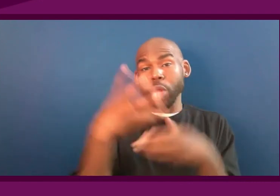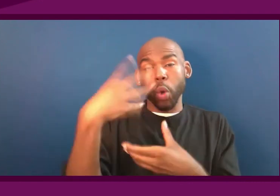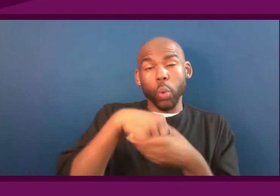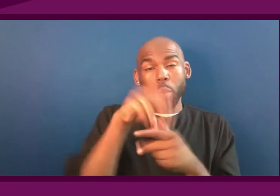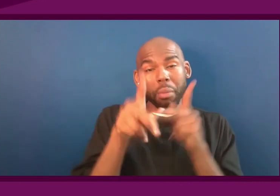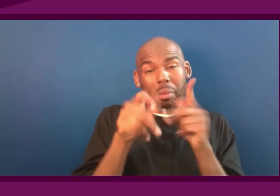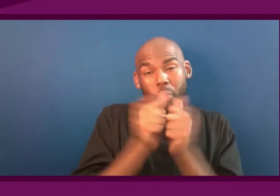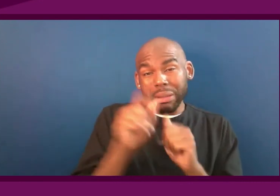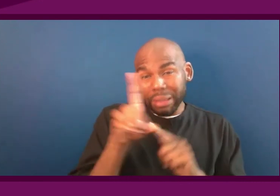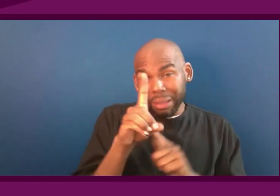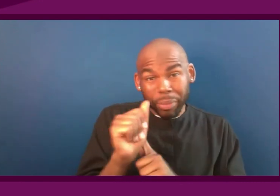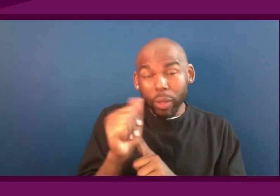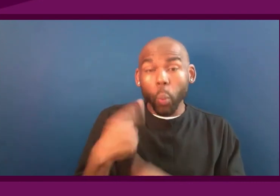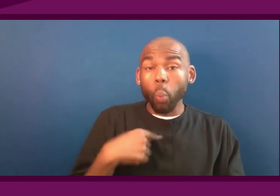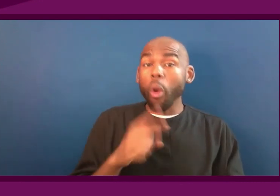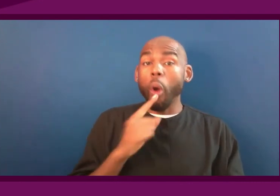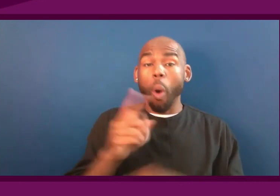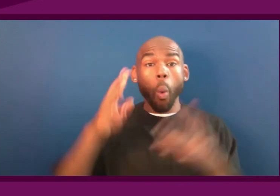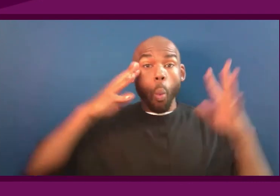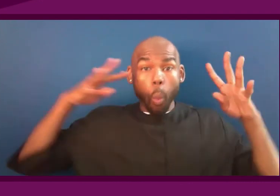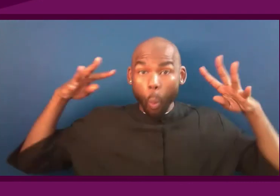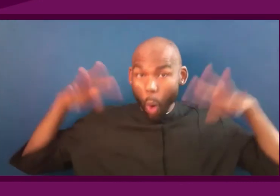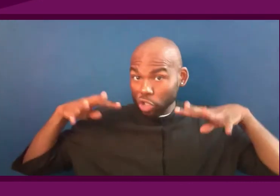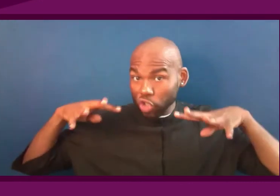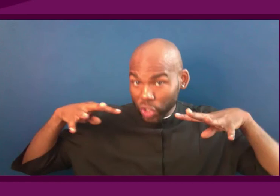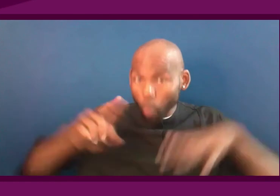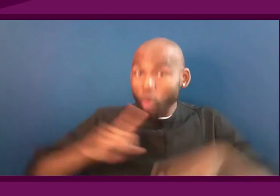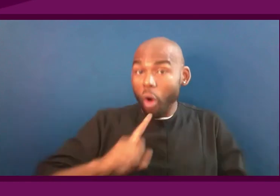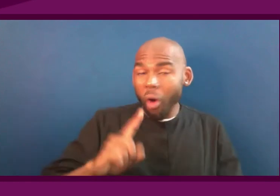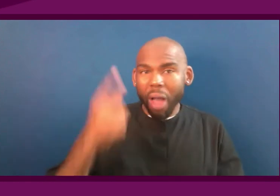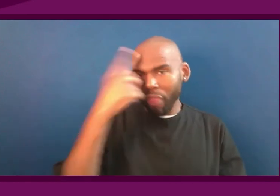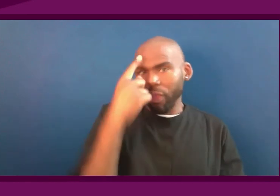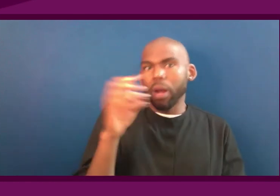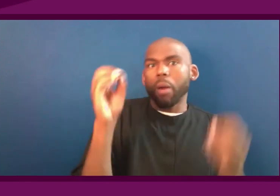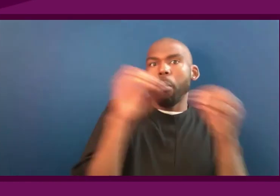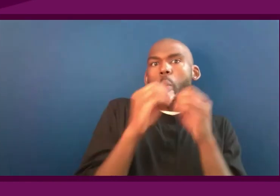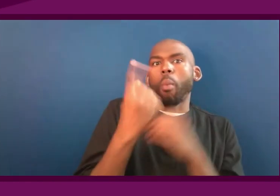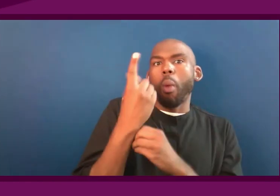money. That is for sure. And it's amazing. I love to see it. What lessons would you say that you've